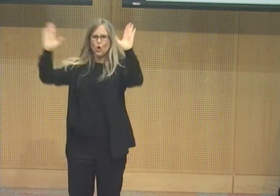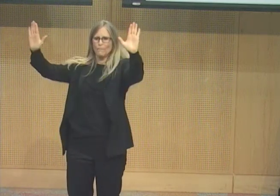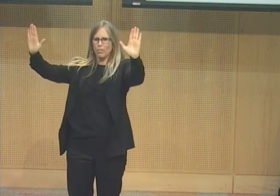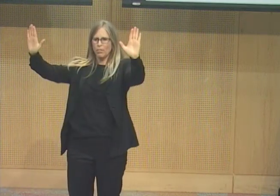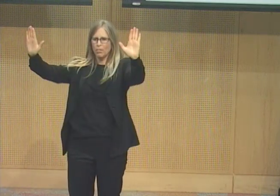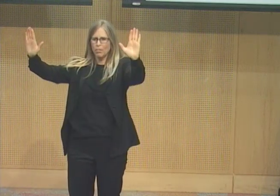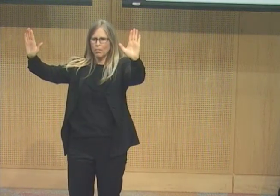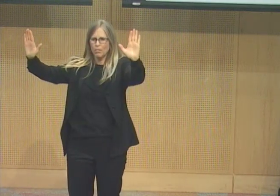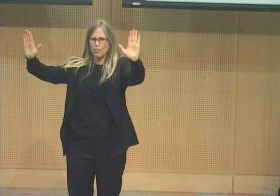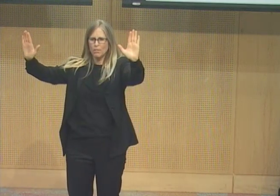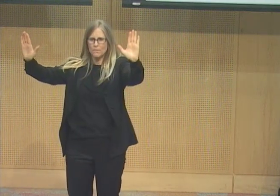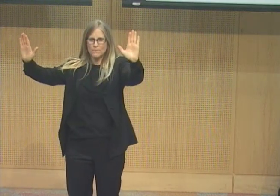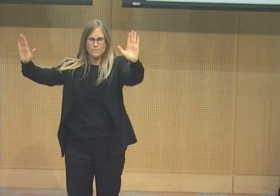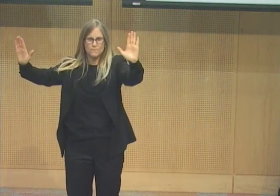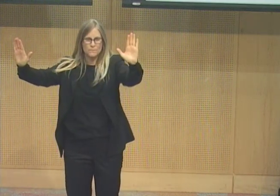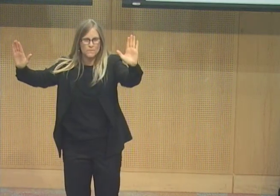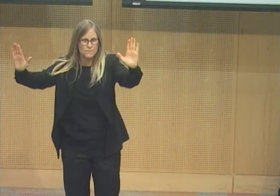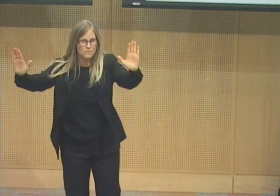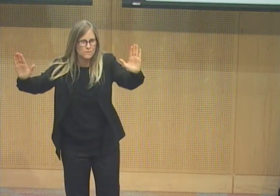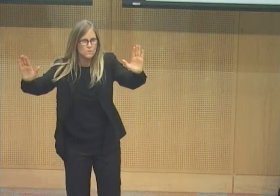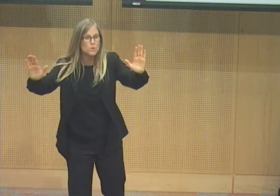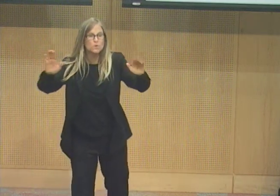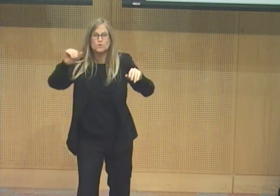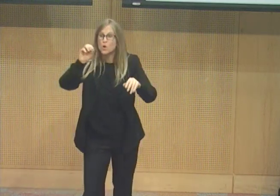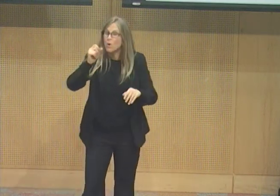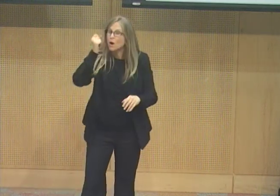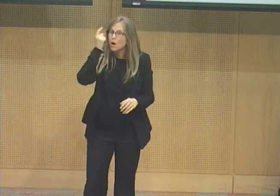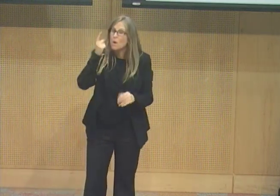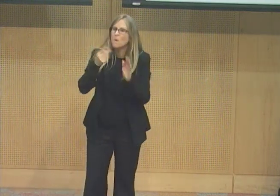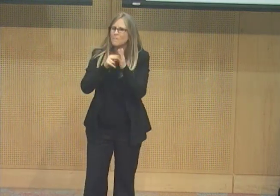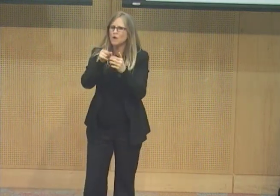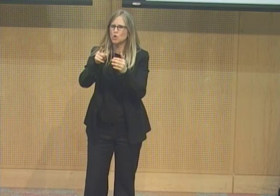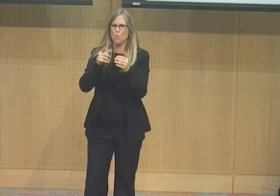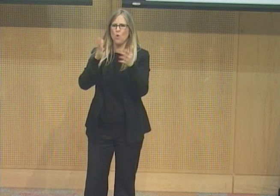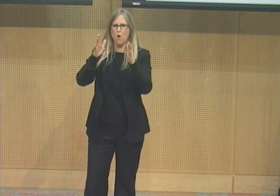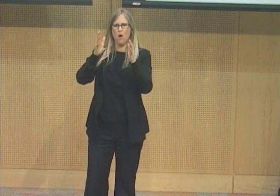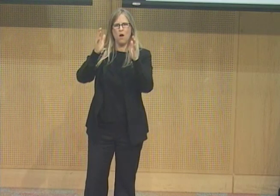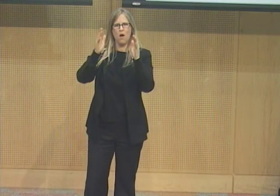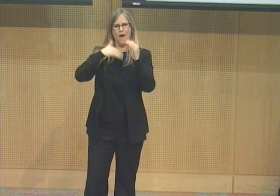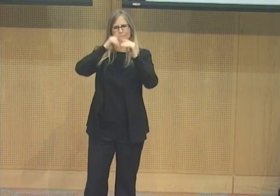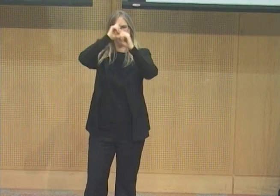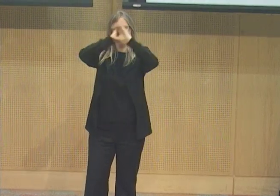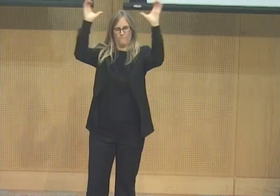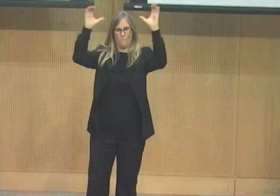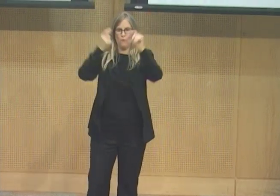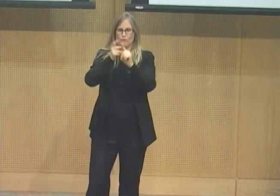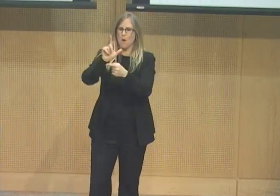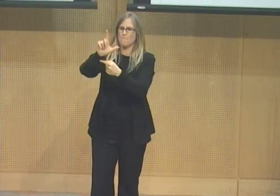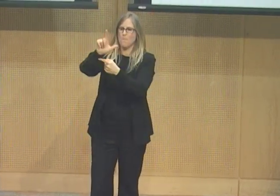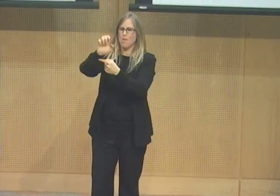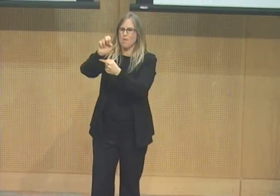"unbiased," "wonderful," so you already begin to have a vision